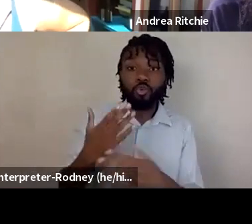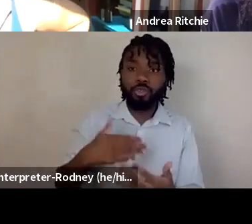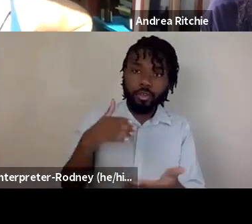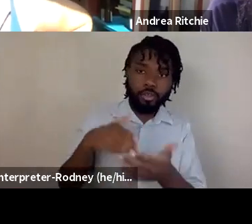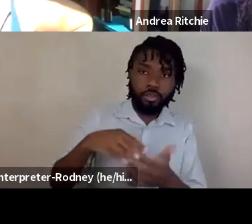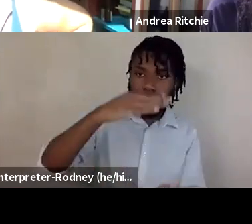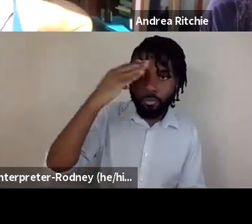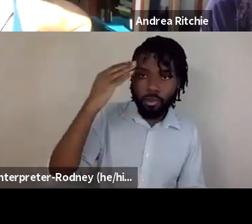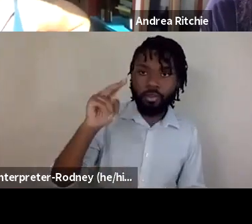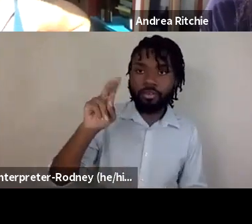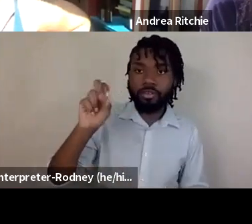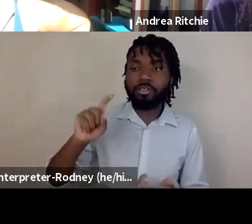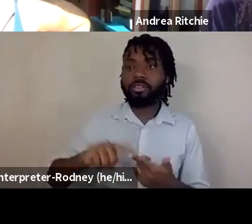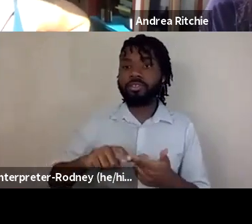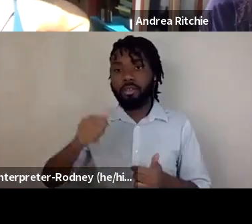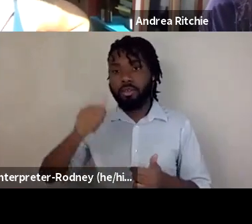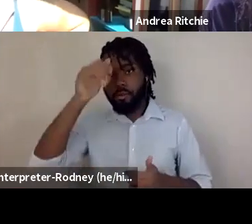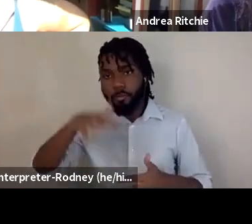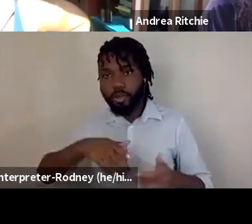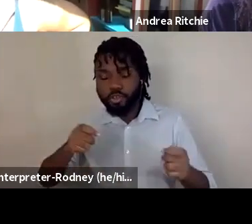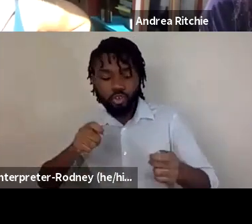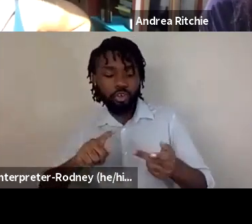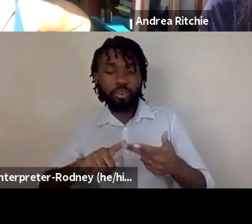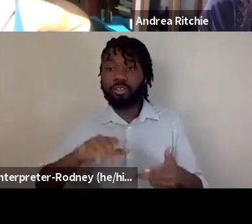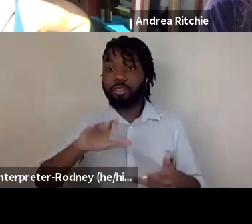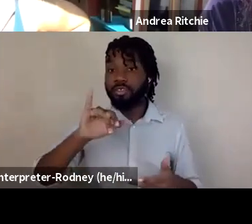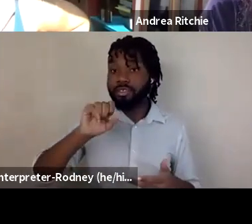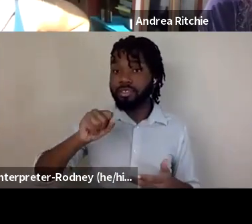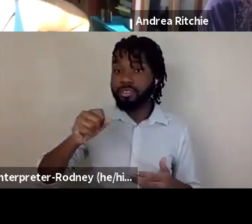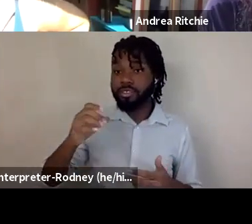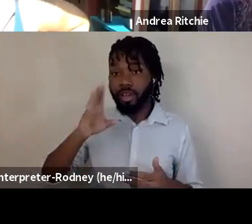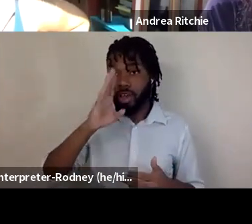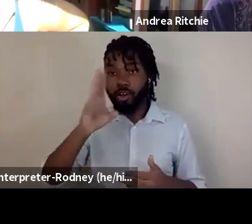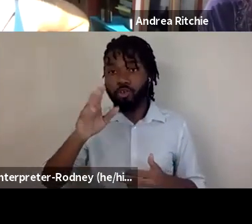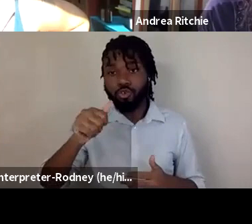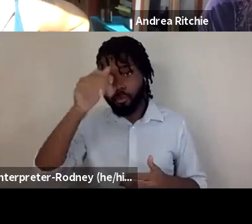through cis hetero patriarchy, through colonialism.